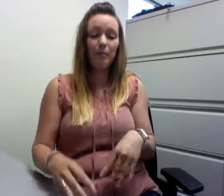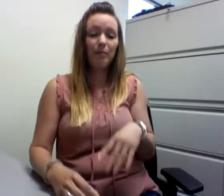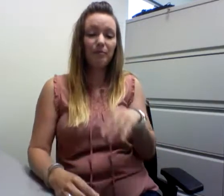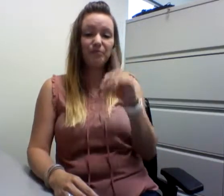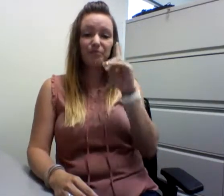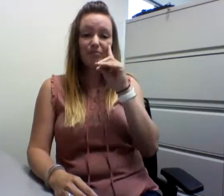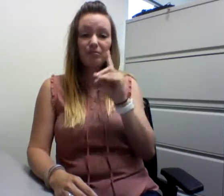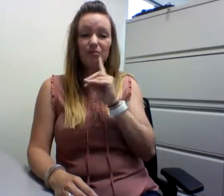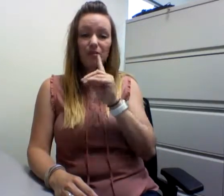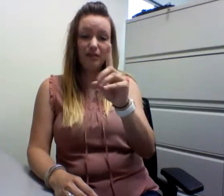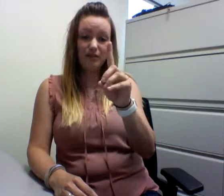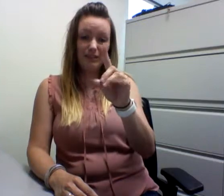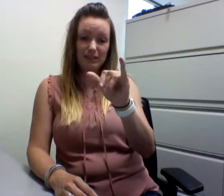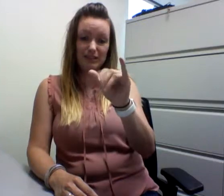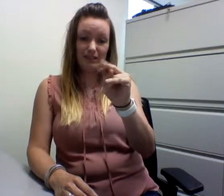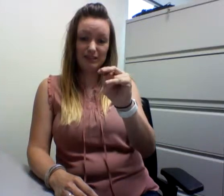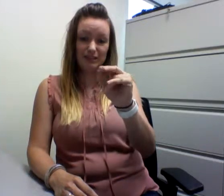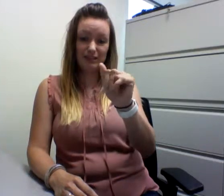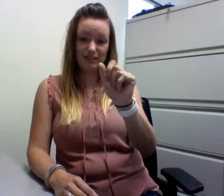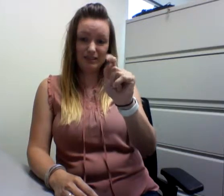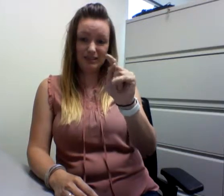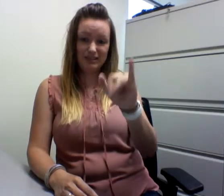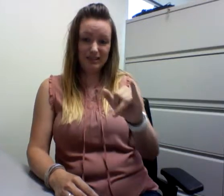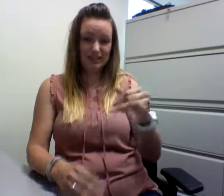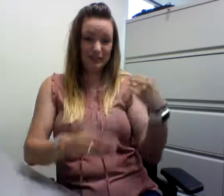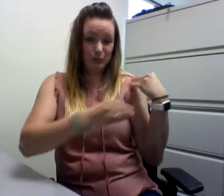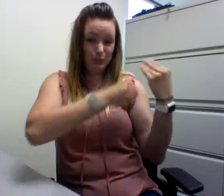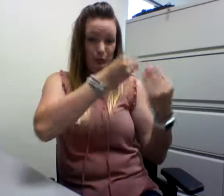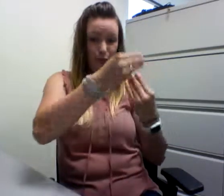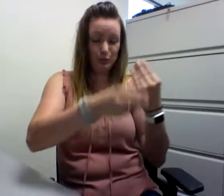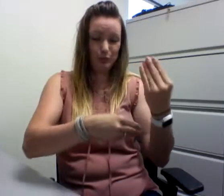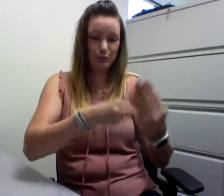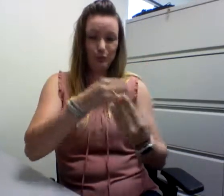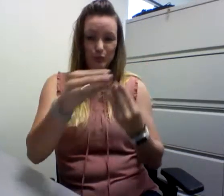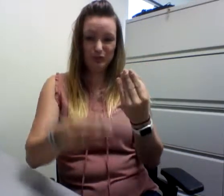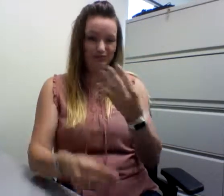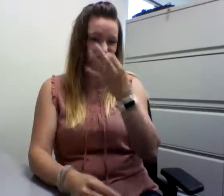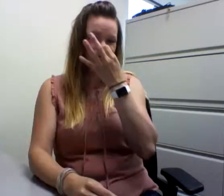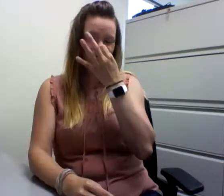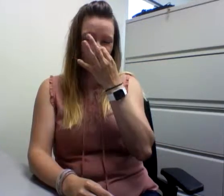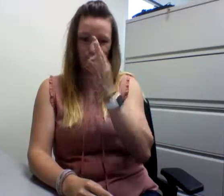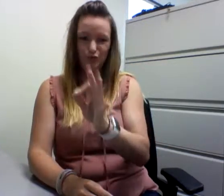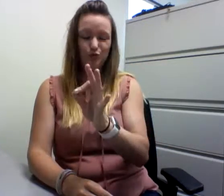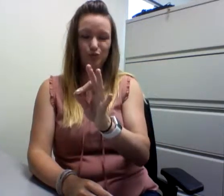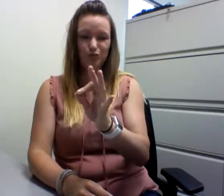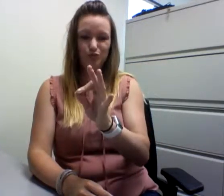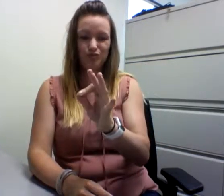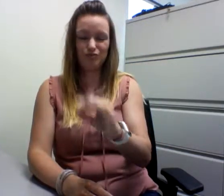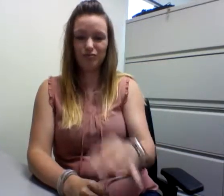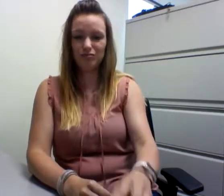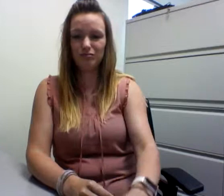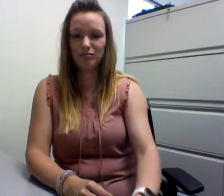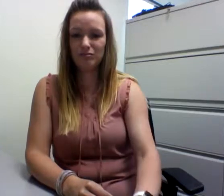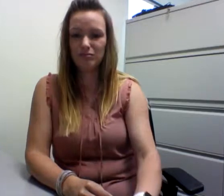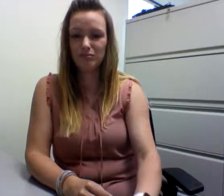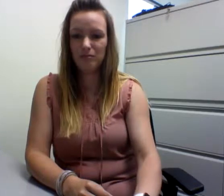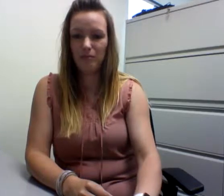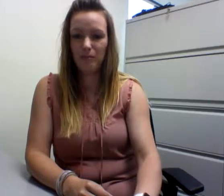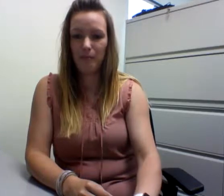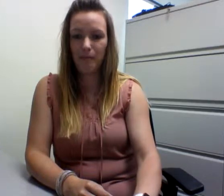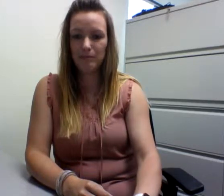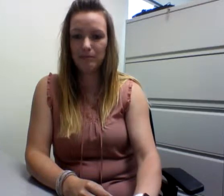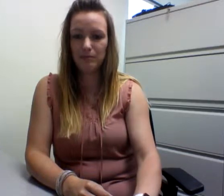There are few Deaf dynasties left but not many